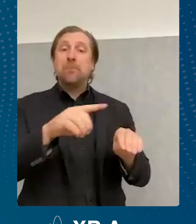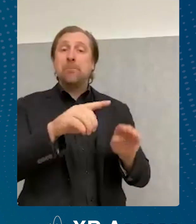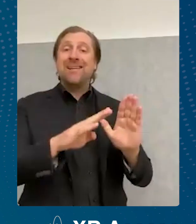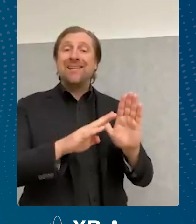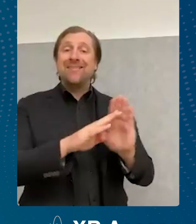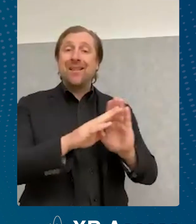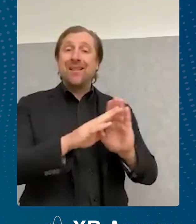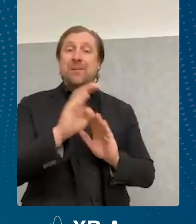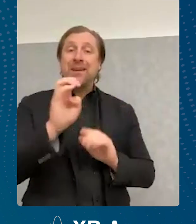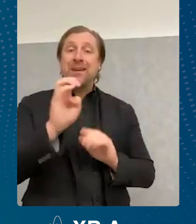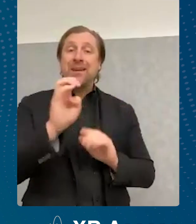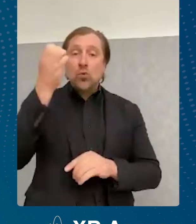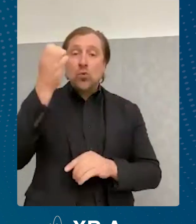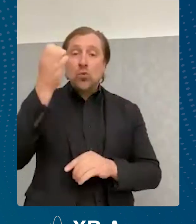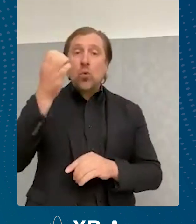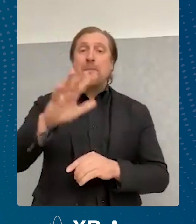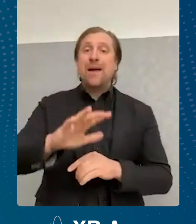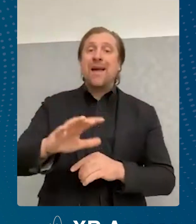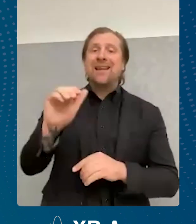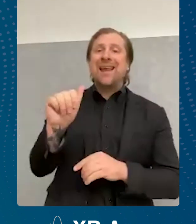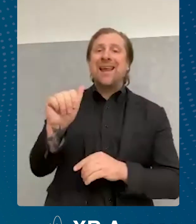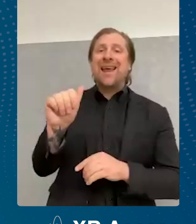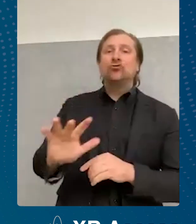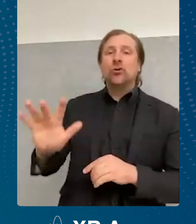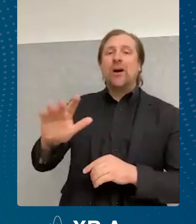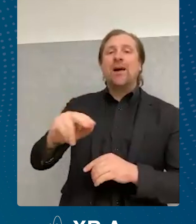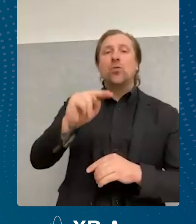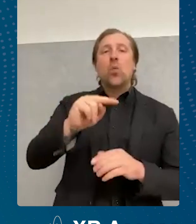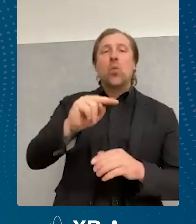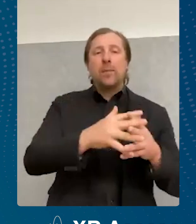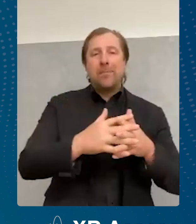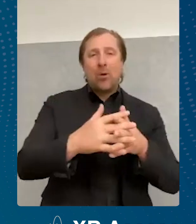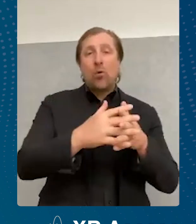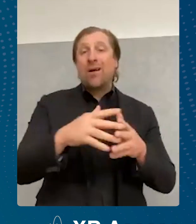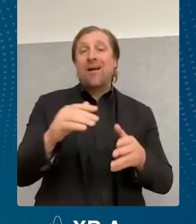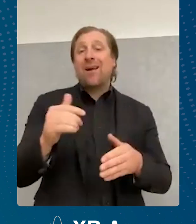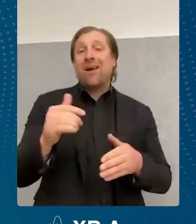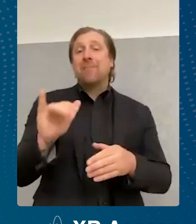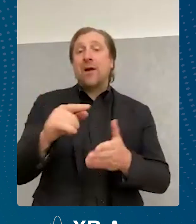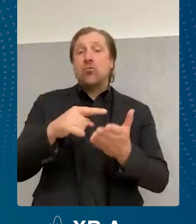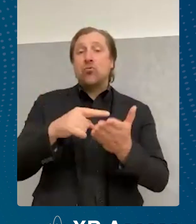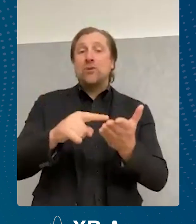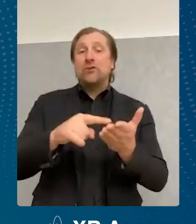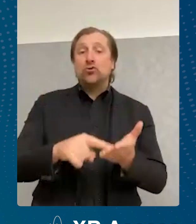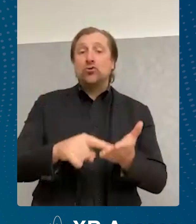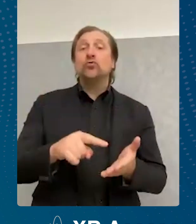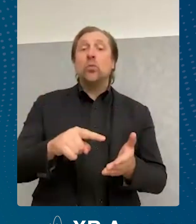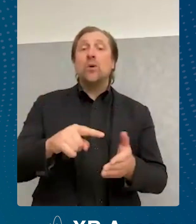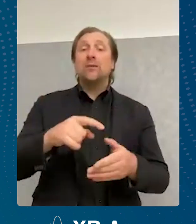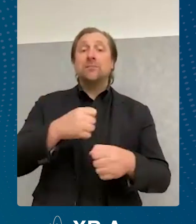in Europe, Malaysia and North America, and the user research was conducted globally.